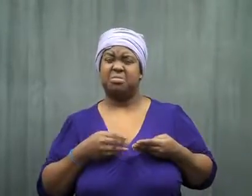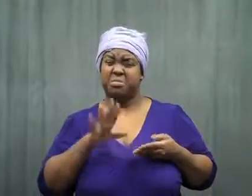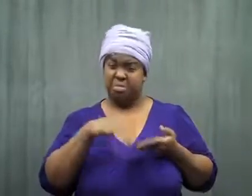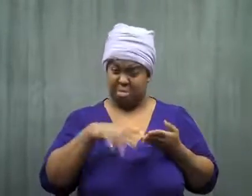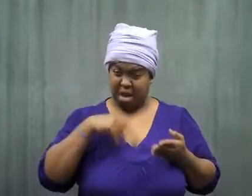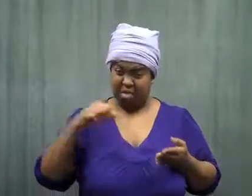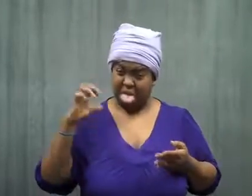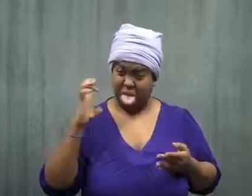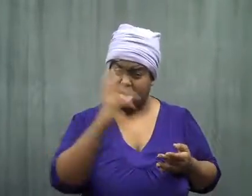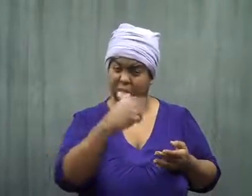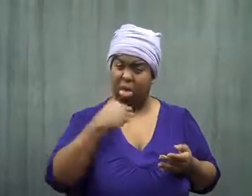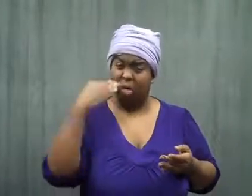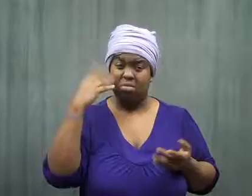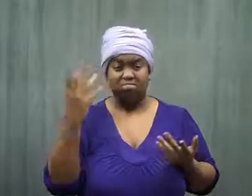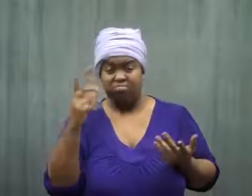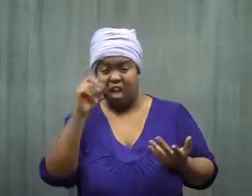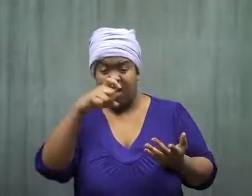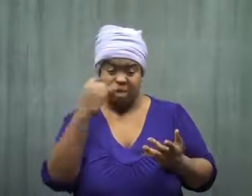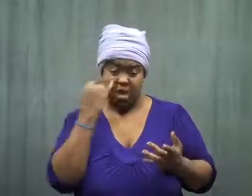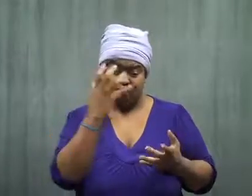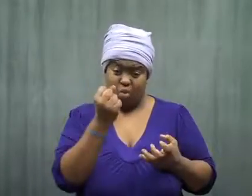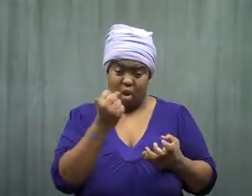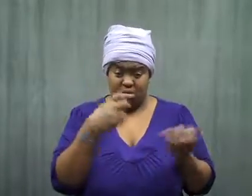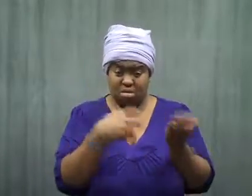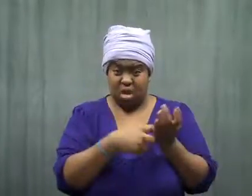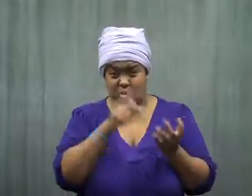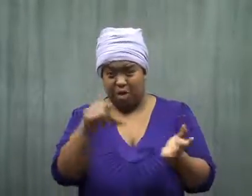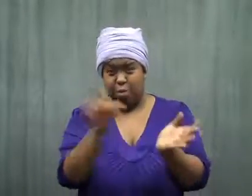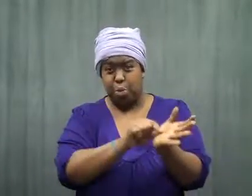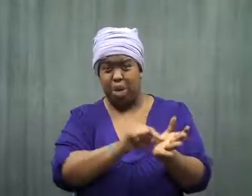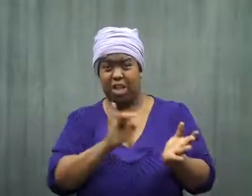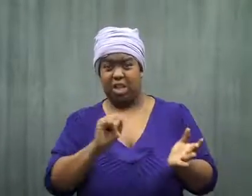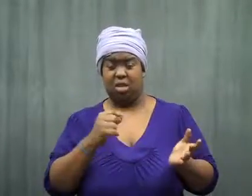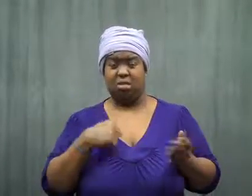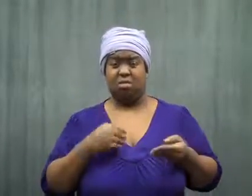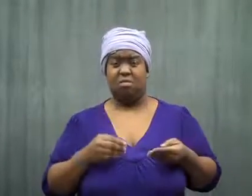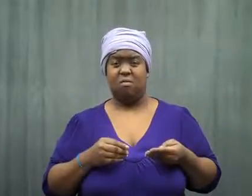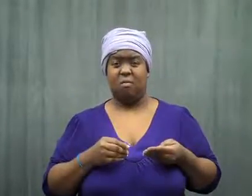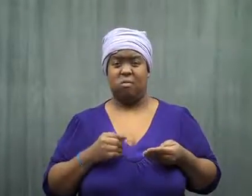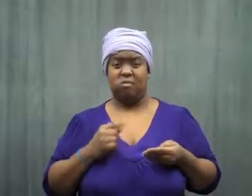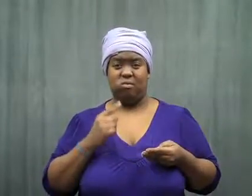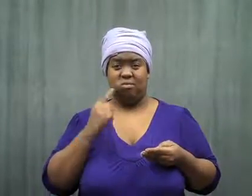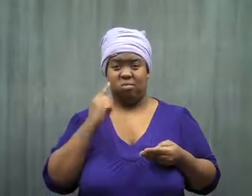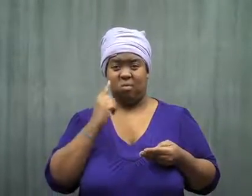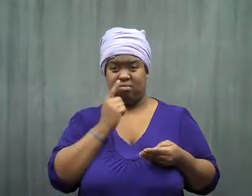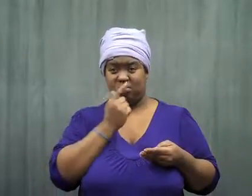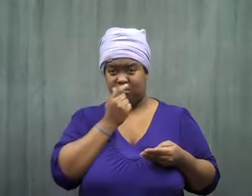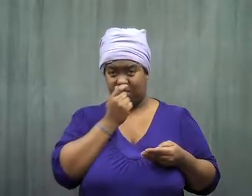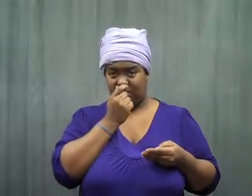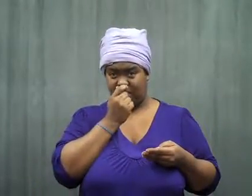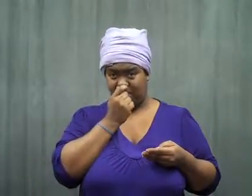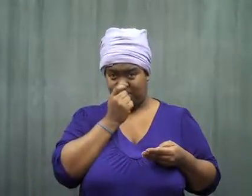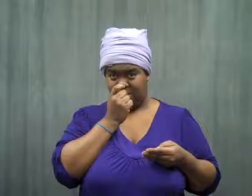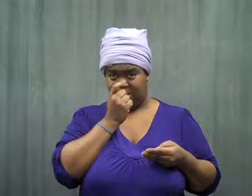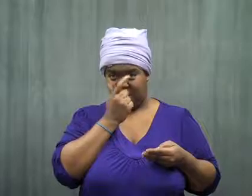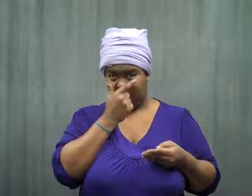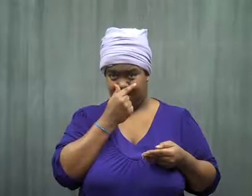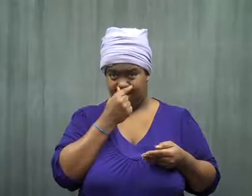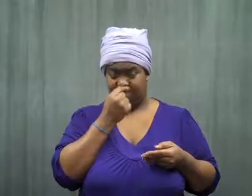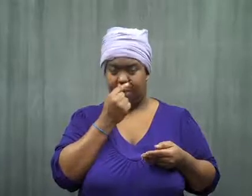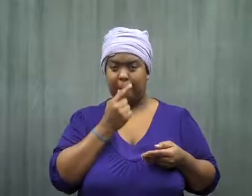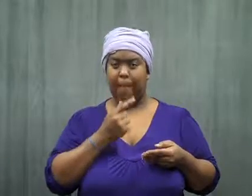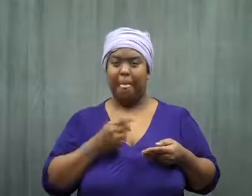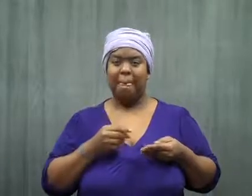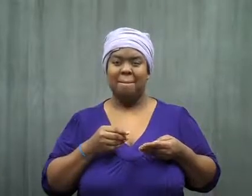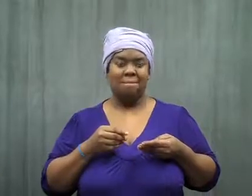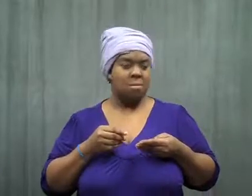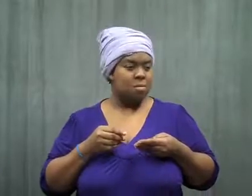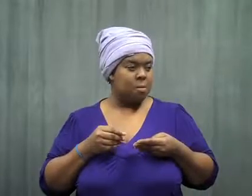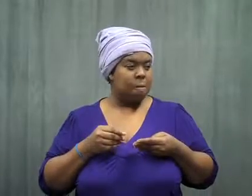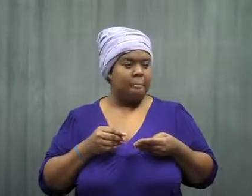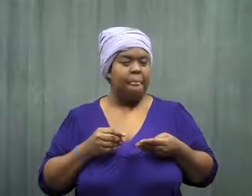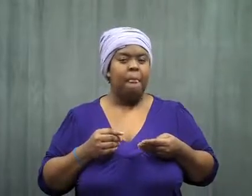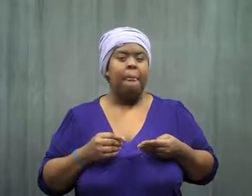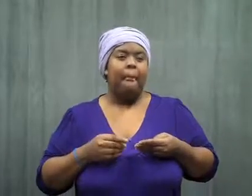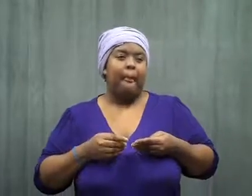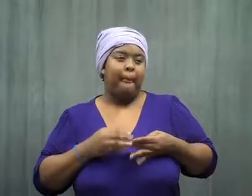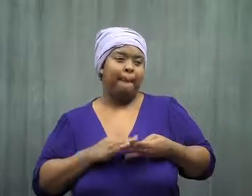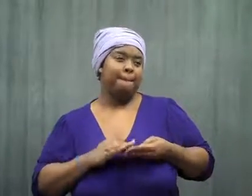I said, "You mean I have to go back home?" He said, "If you want the ticket, you have to print it."